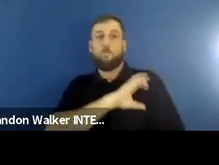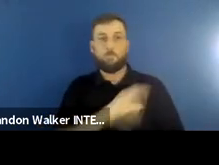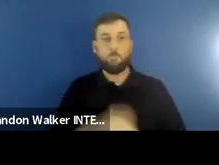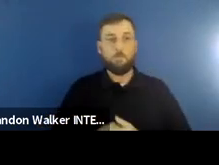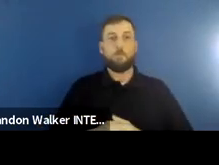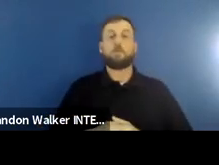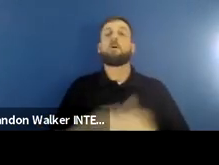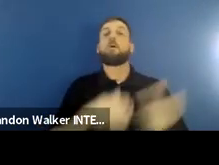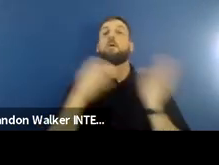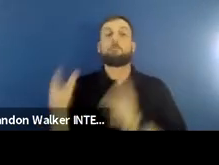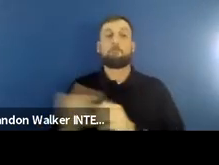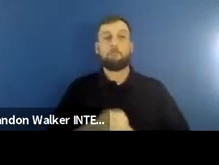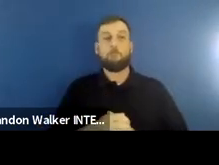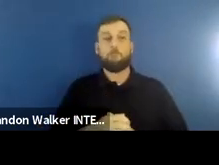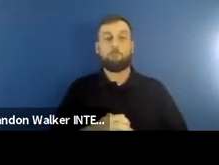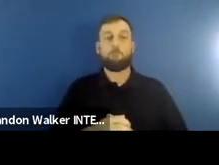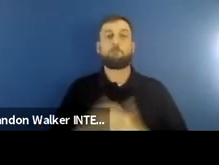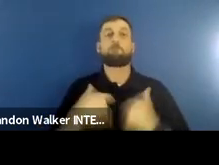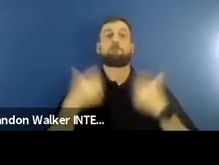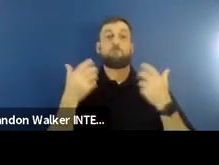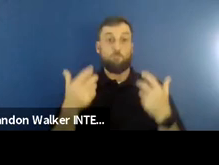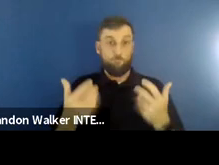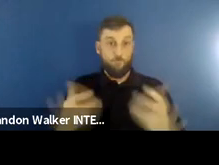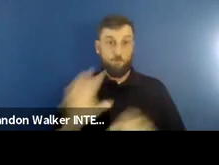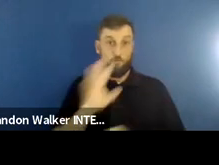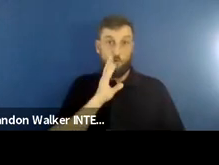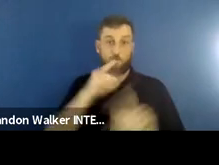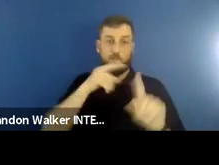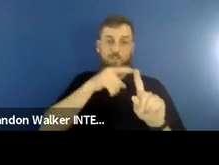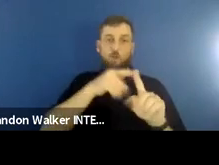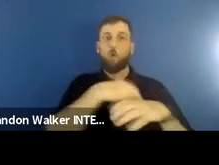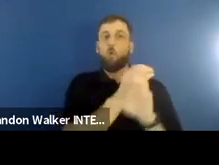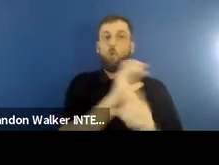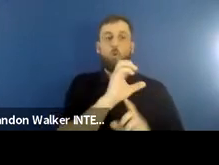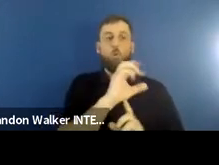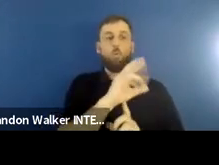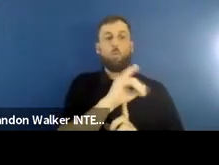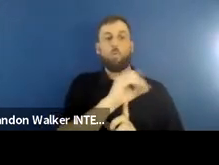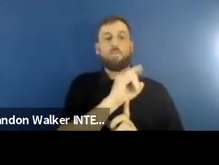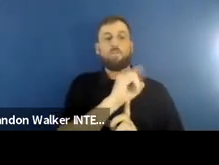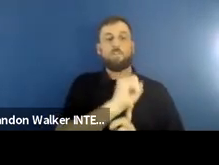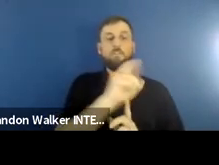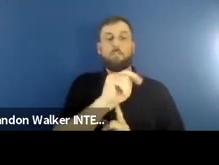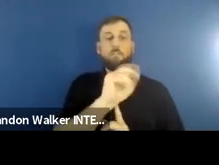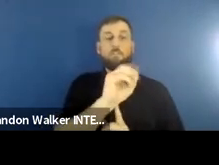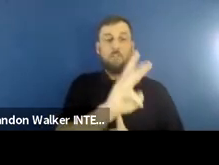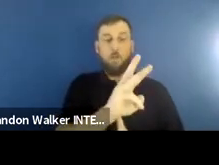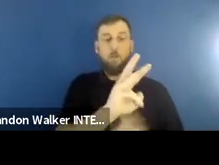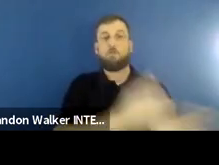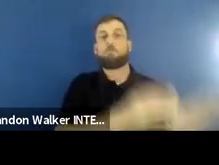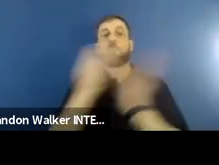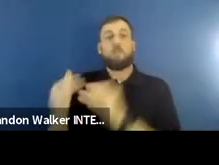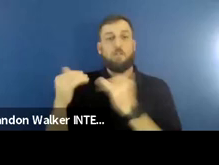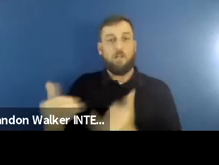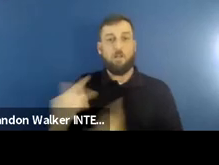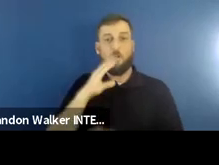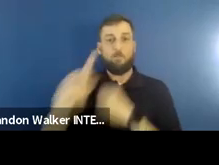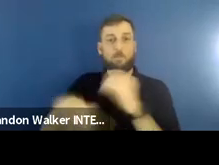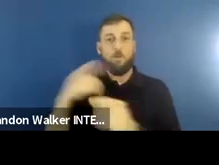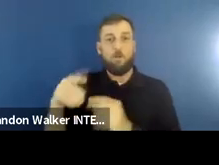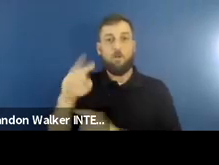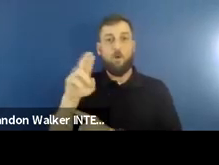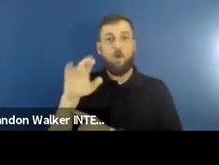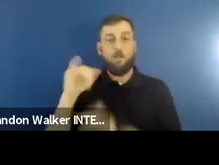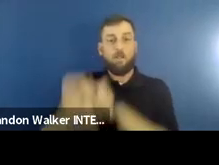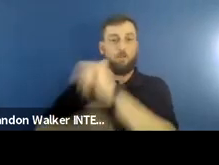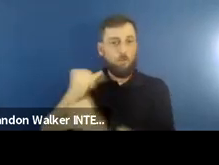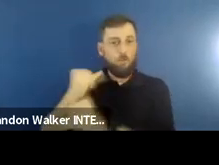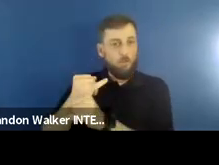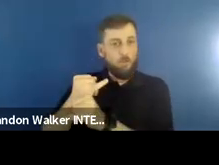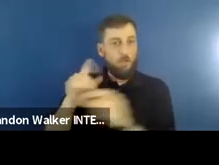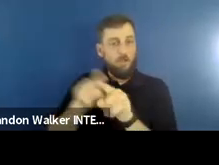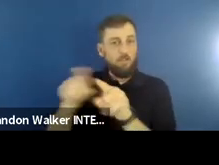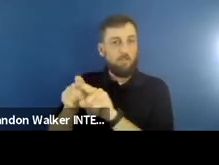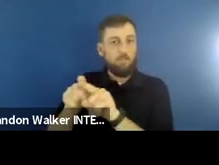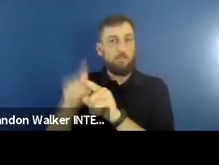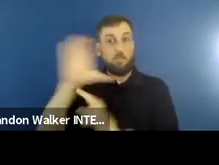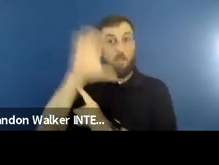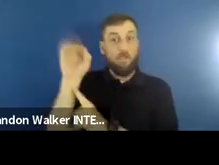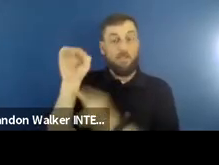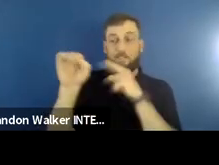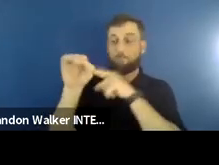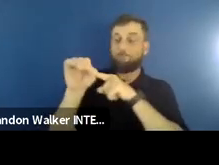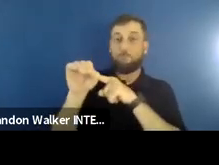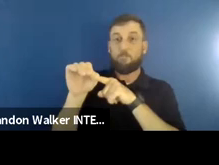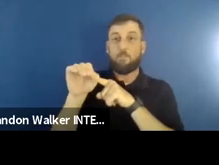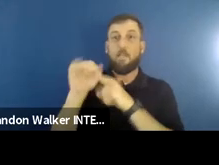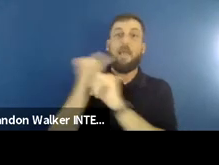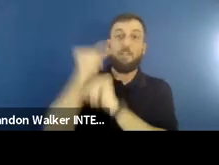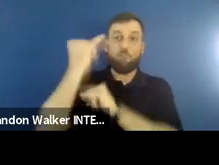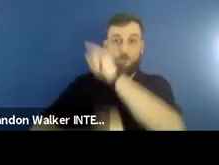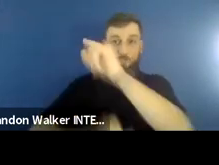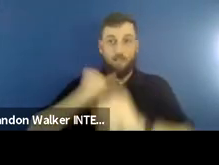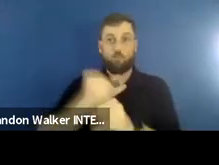Alrighty, so now that talked about crisis now. And now I'm going to get into talking about our international as a company. So, very generally are international we're international behavioral health company.